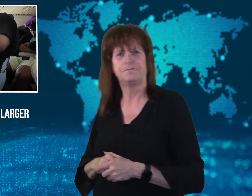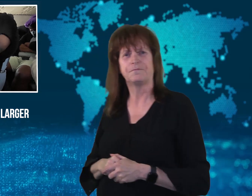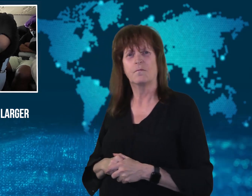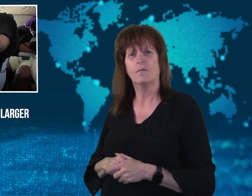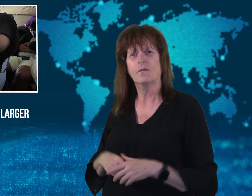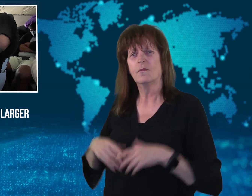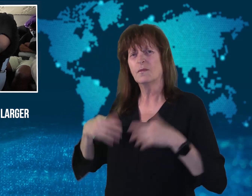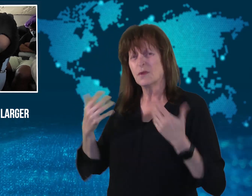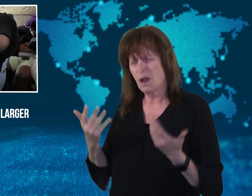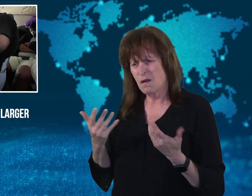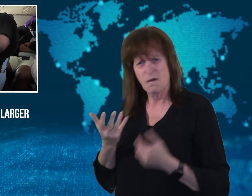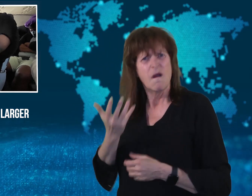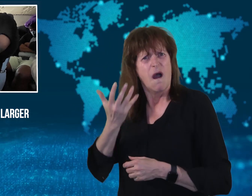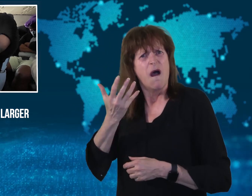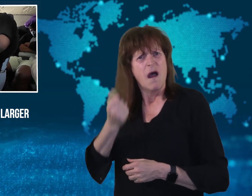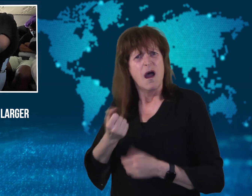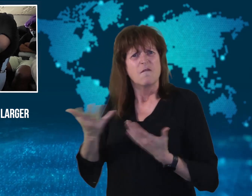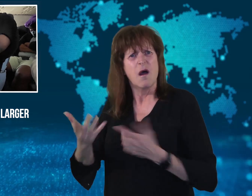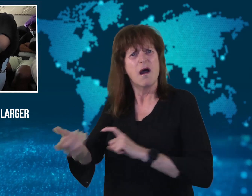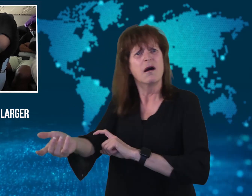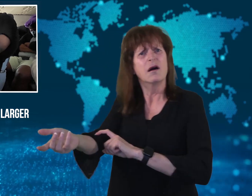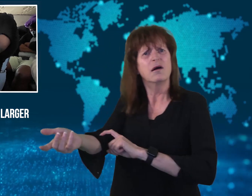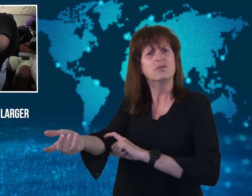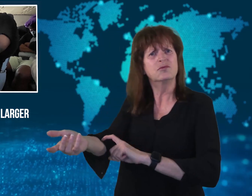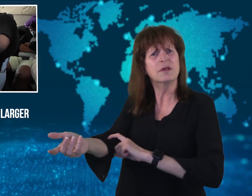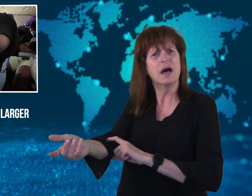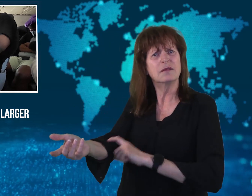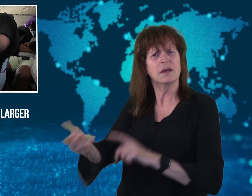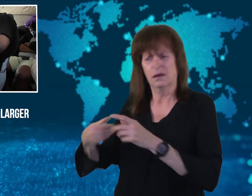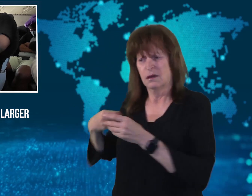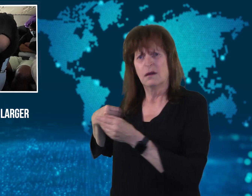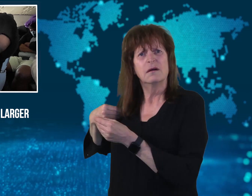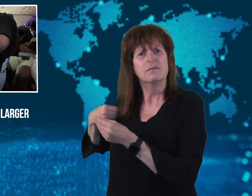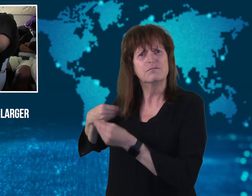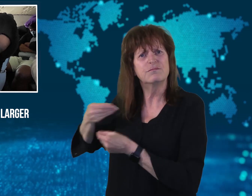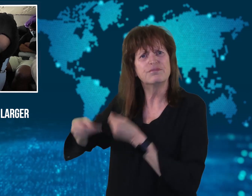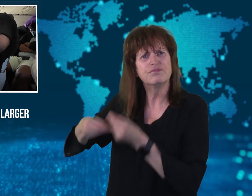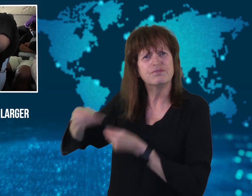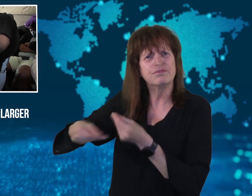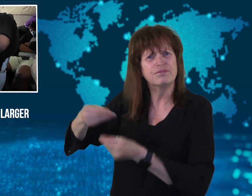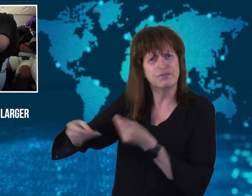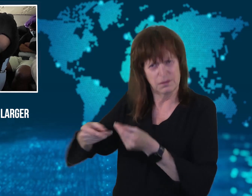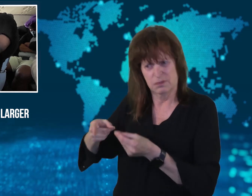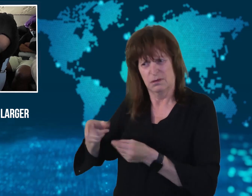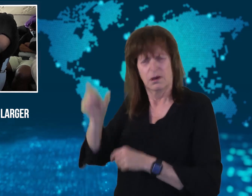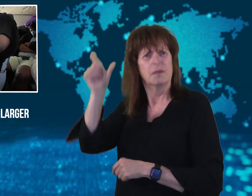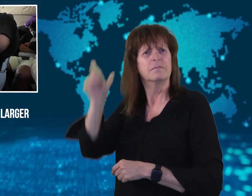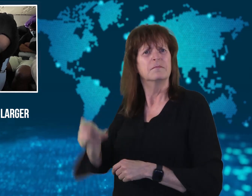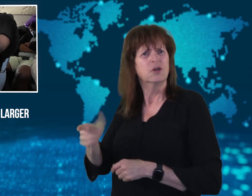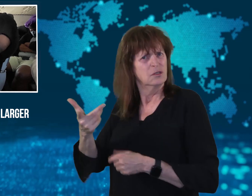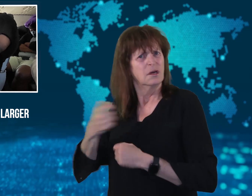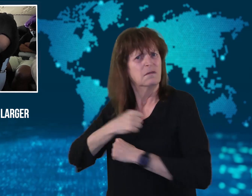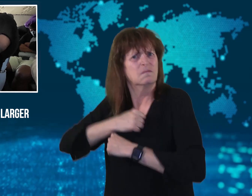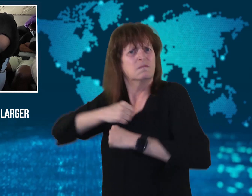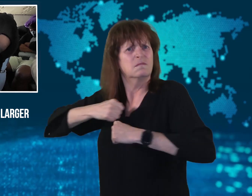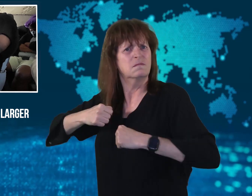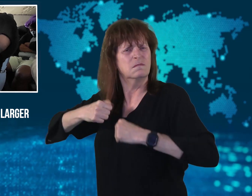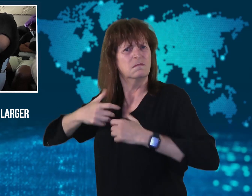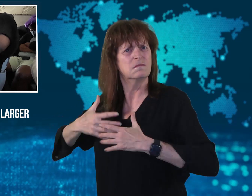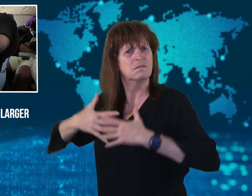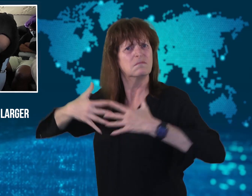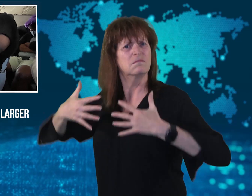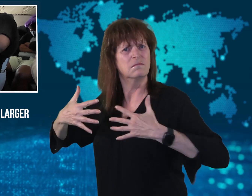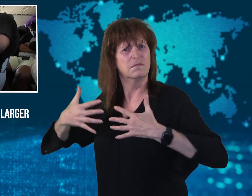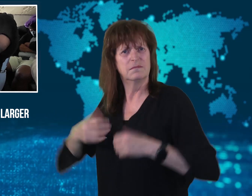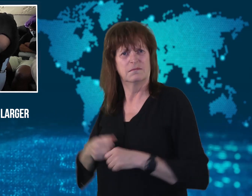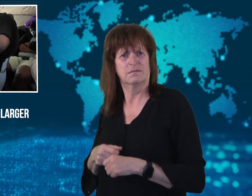a person's weight.